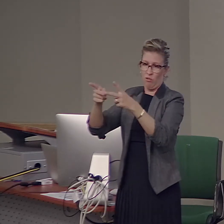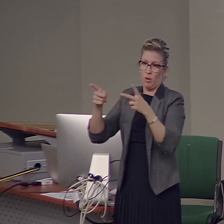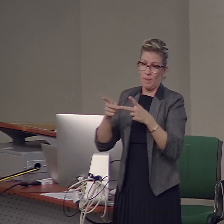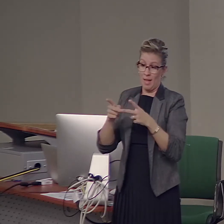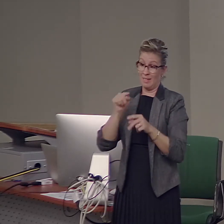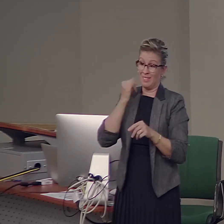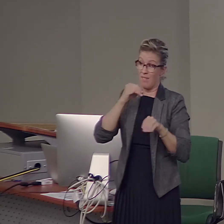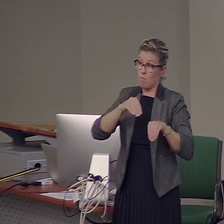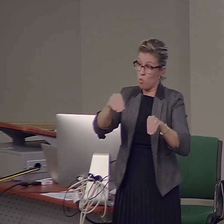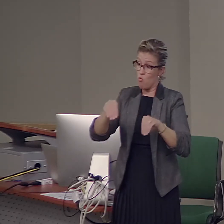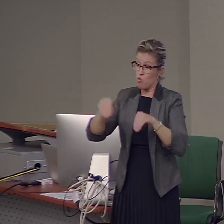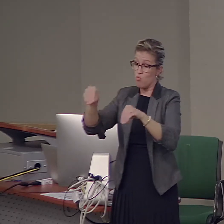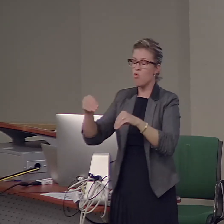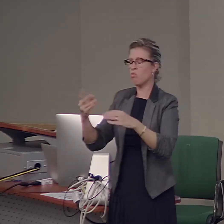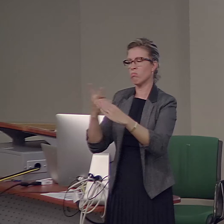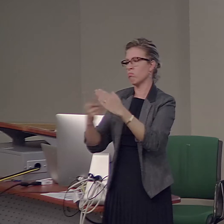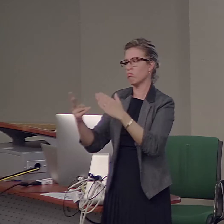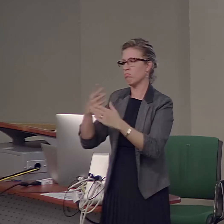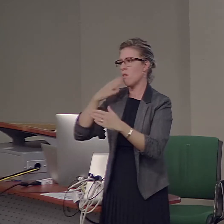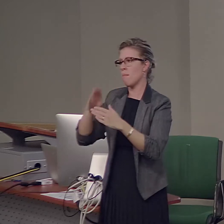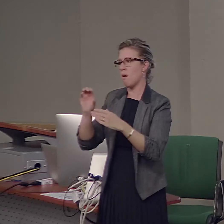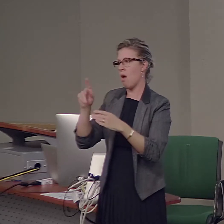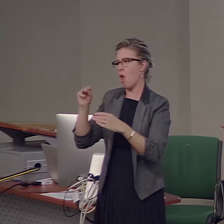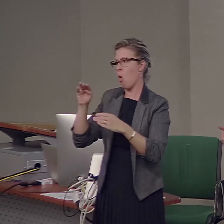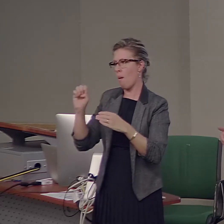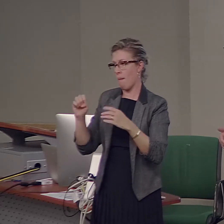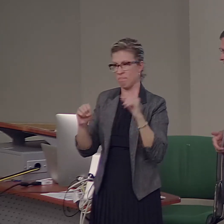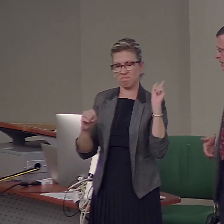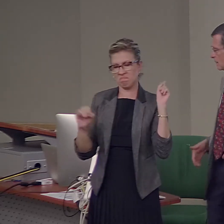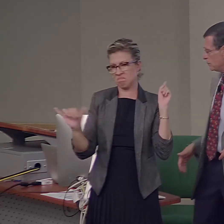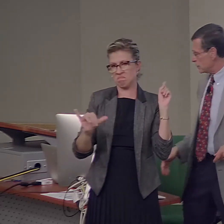And these data just echo that in our Bucharest sample.